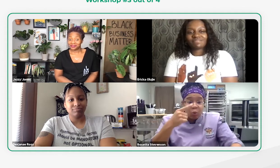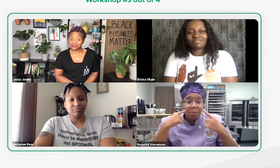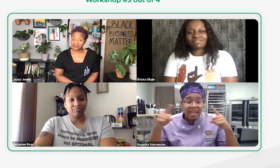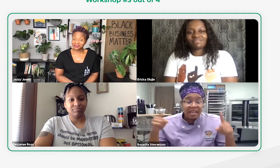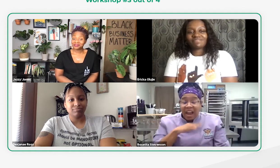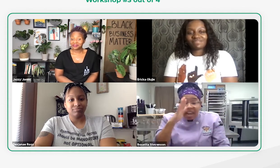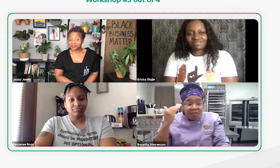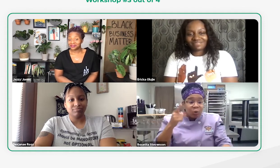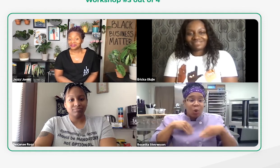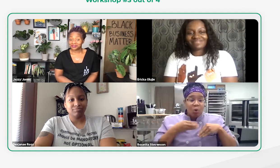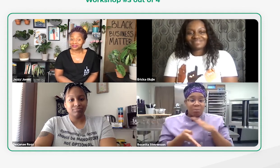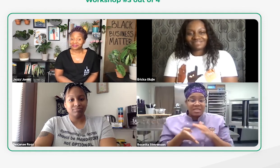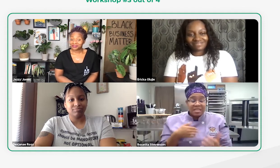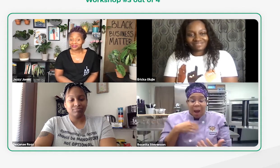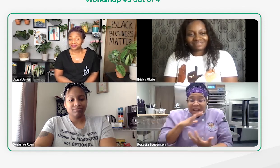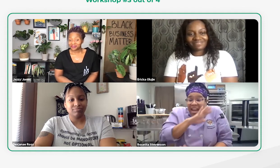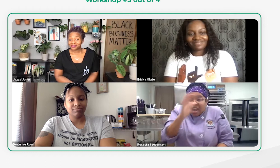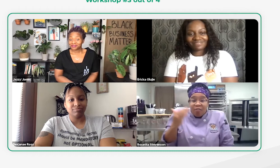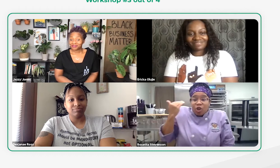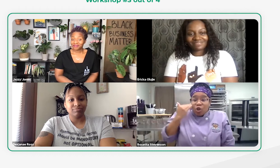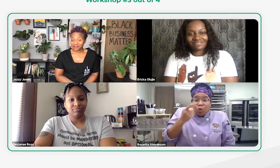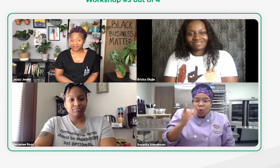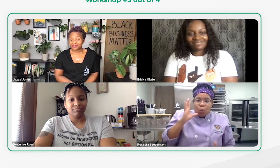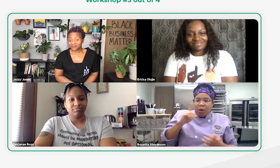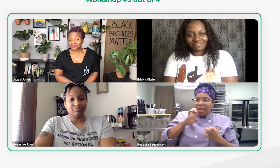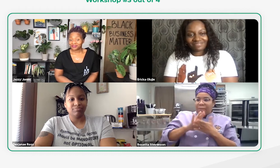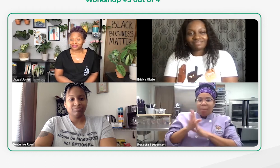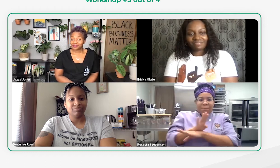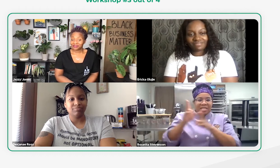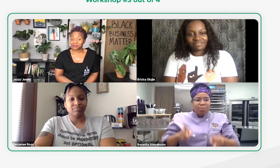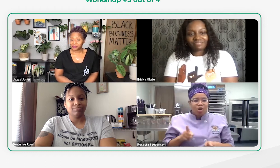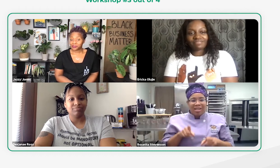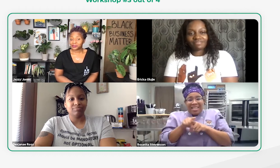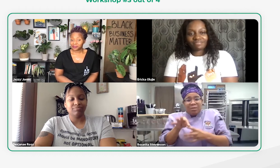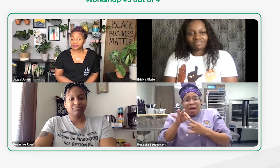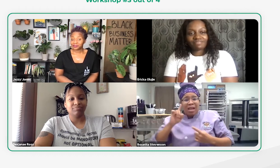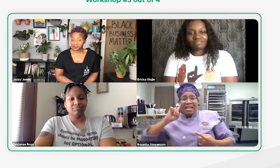They're like wow, I thought you never make it. I knew never knew a deaf person could own a bakery.